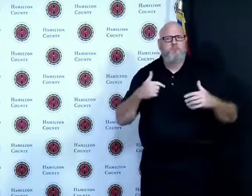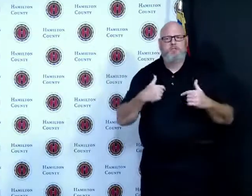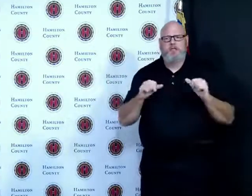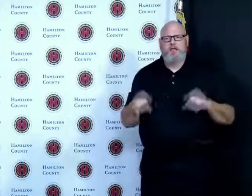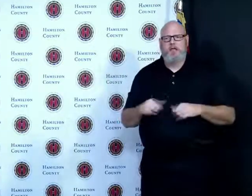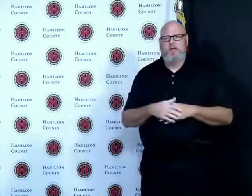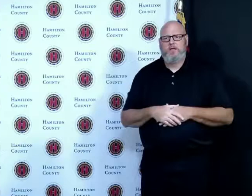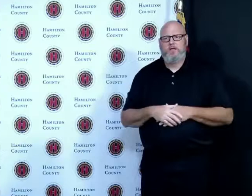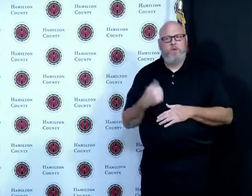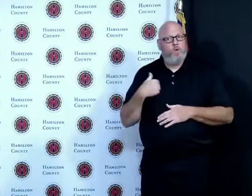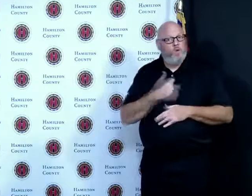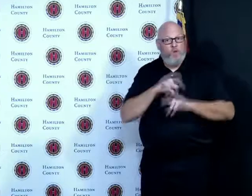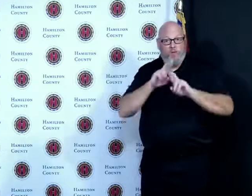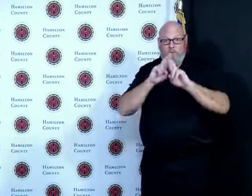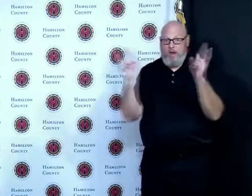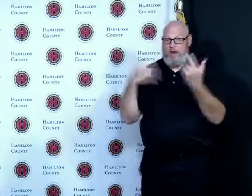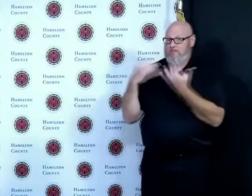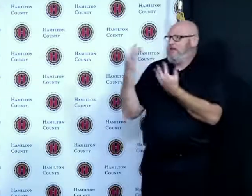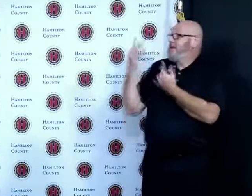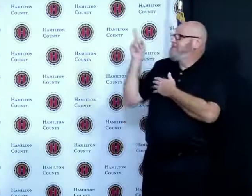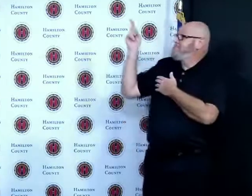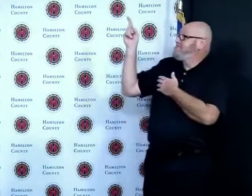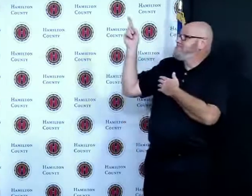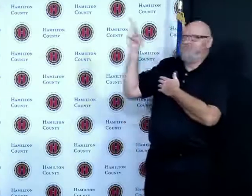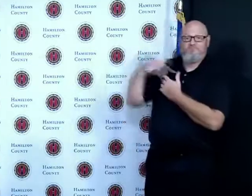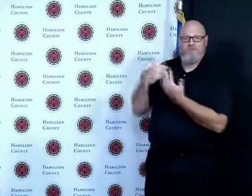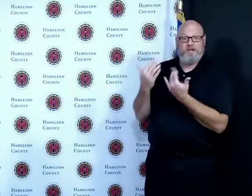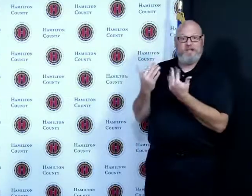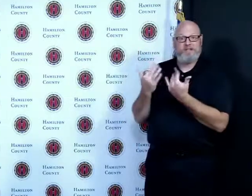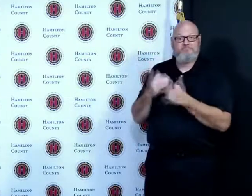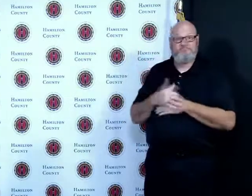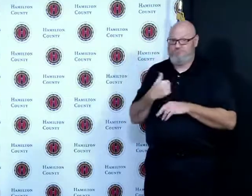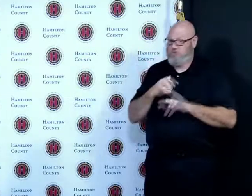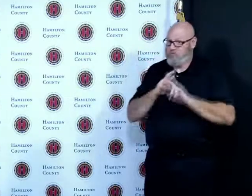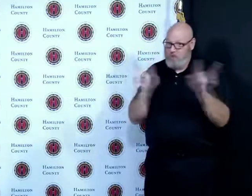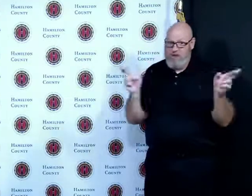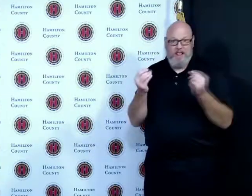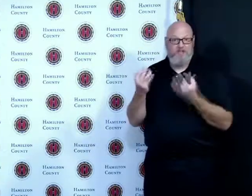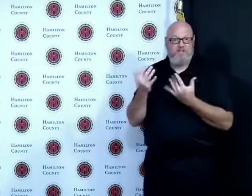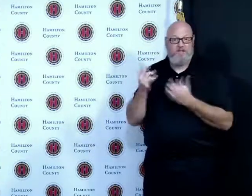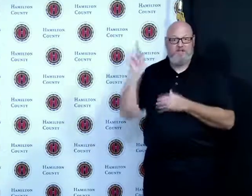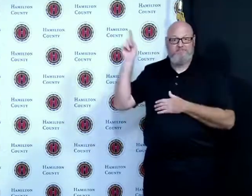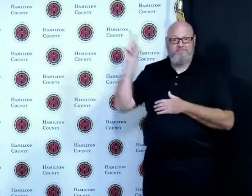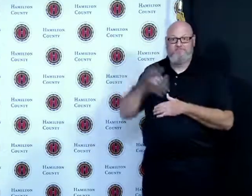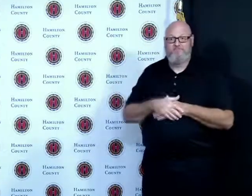so I just want to make sure that people understand that we're the day to come when those doses become